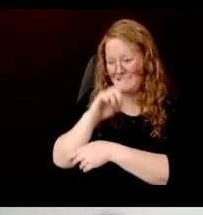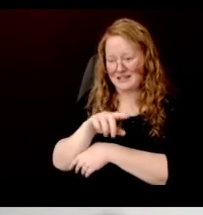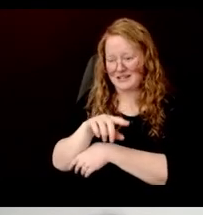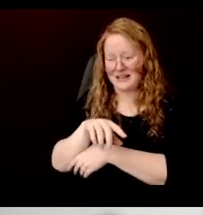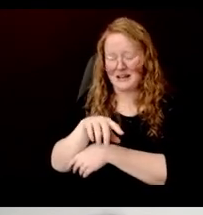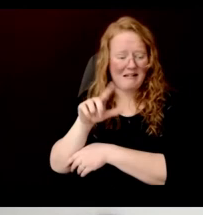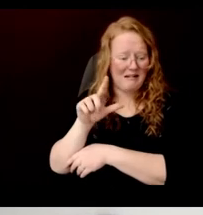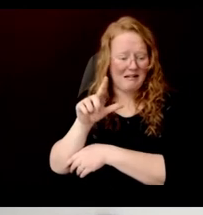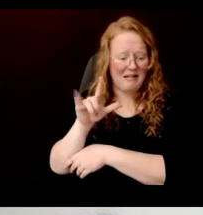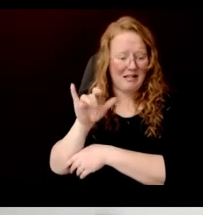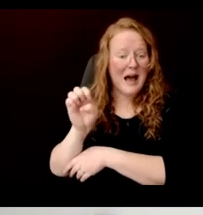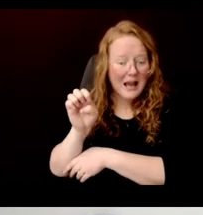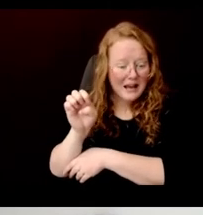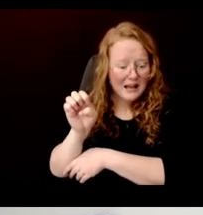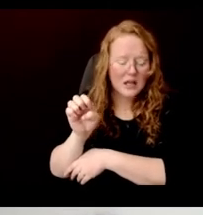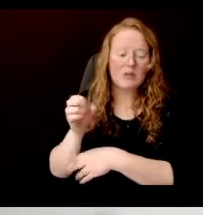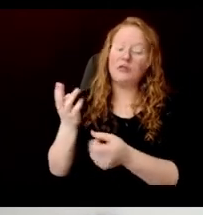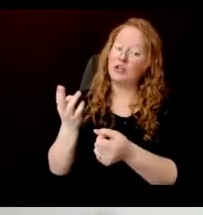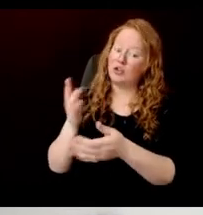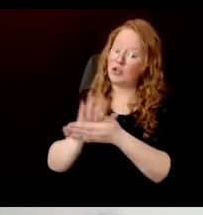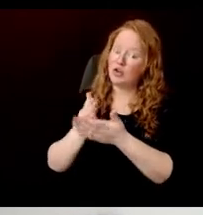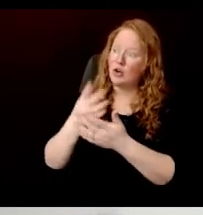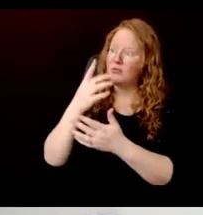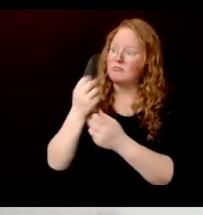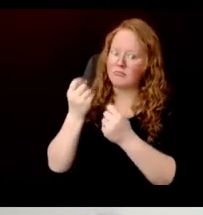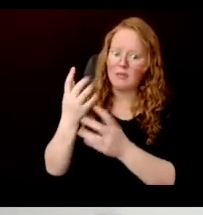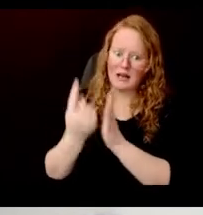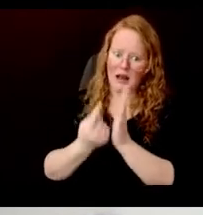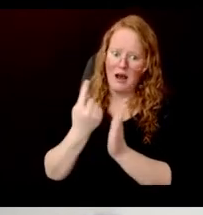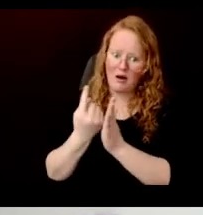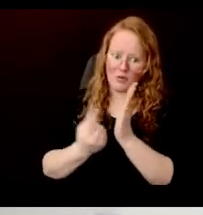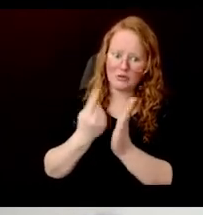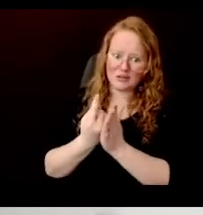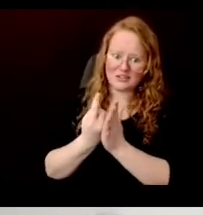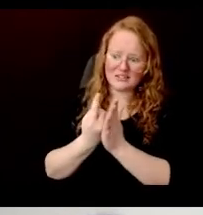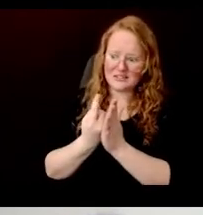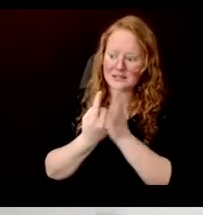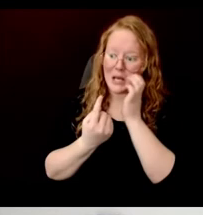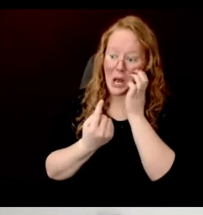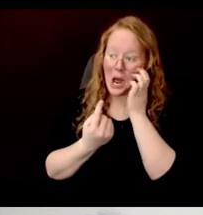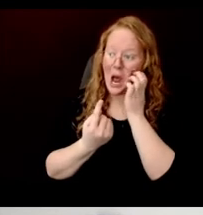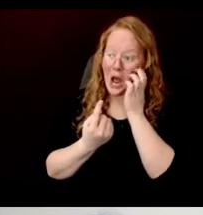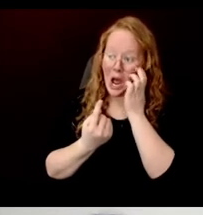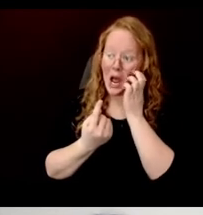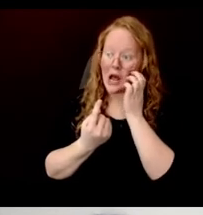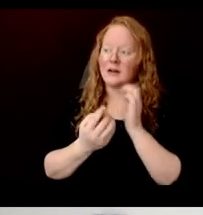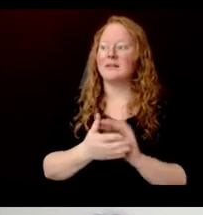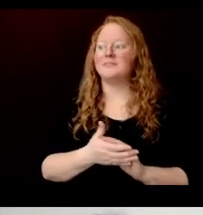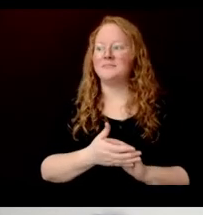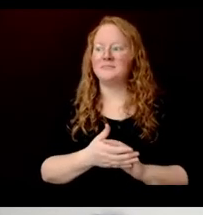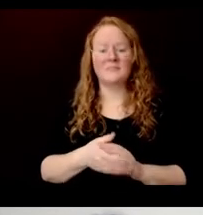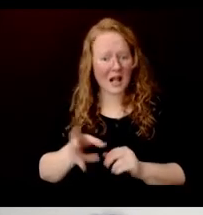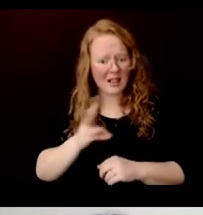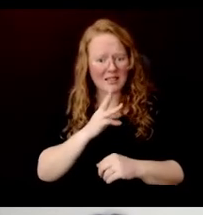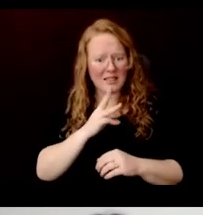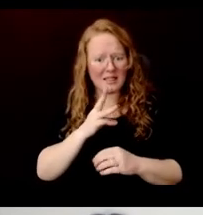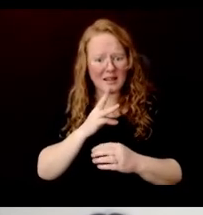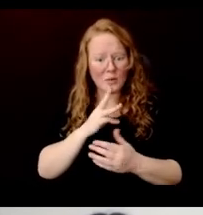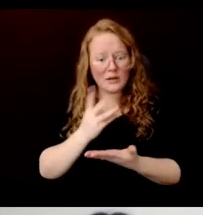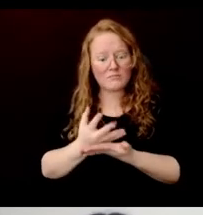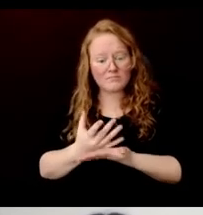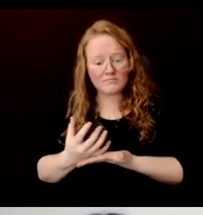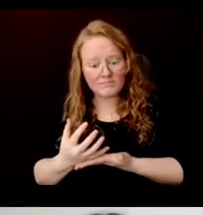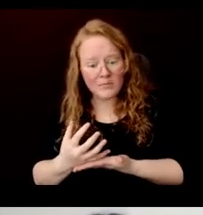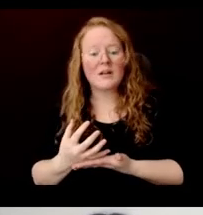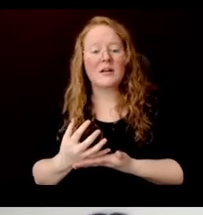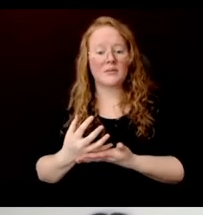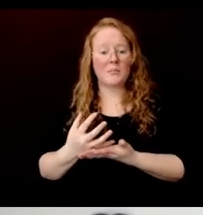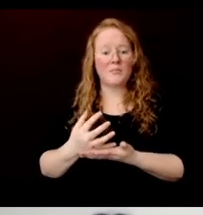You cook that for several hours, and then once you drain the liquid, you can beat the fibers using mallets.